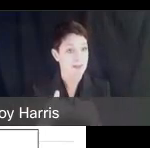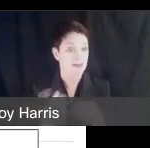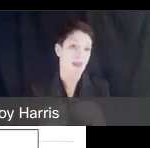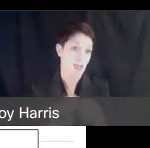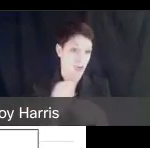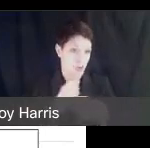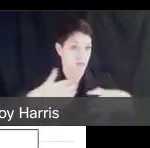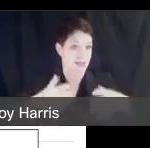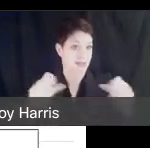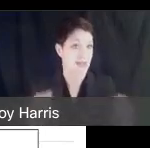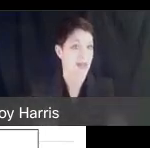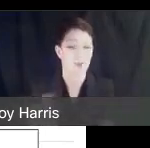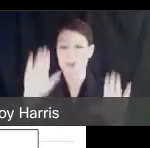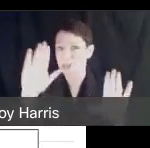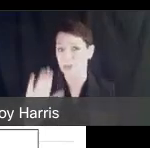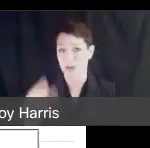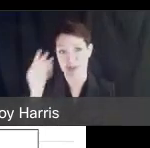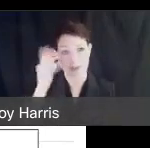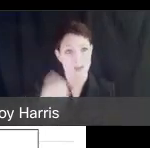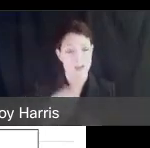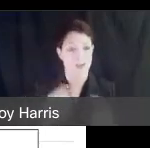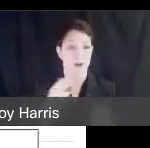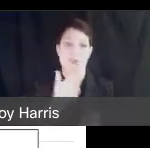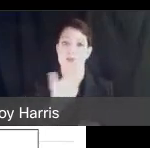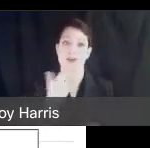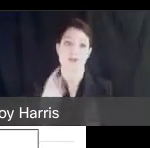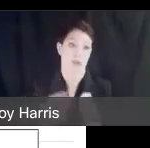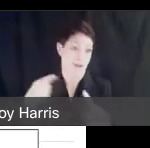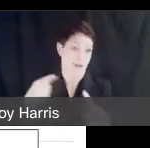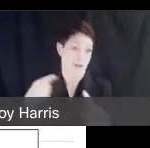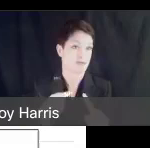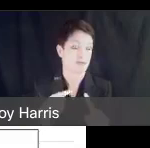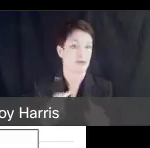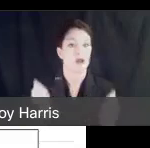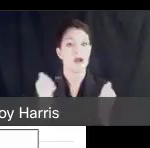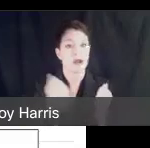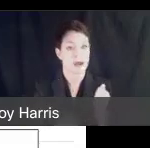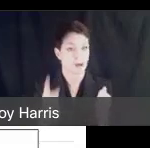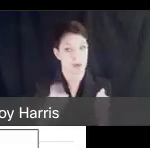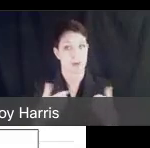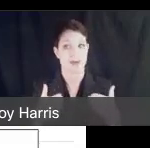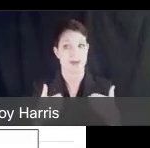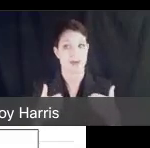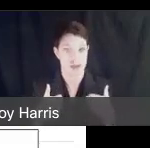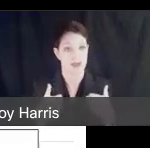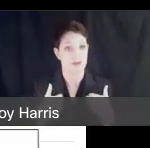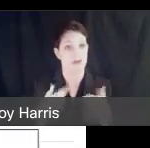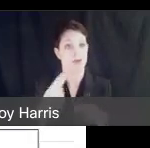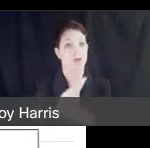news, particularly for our restaurants, everyone does still need to use caution in how they